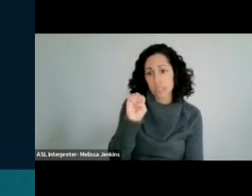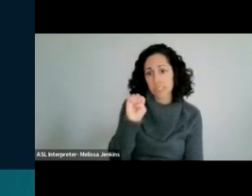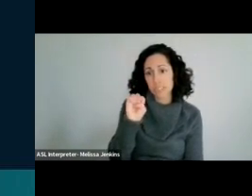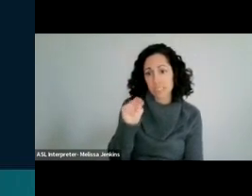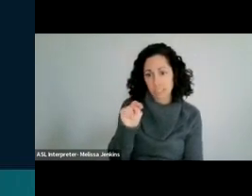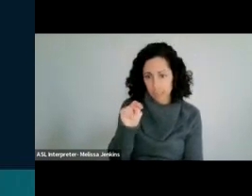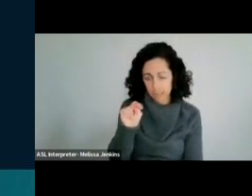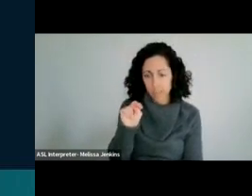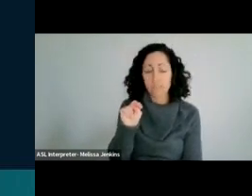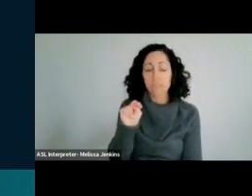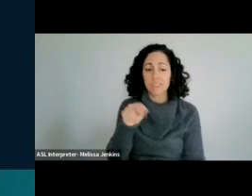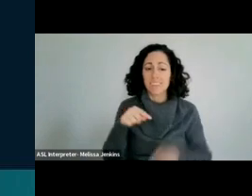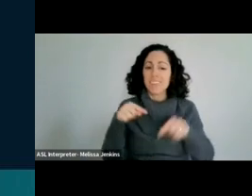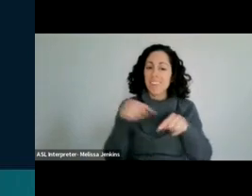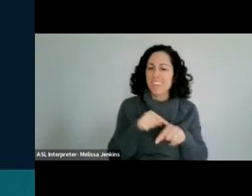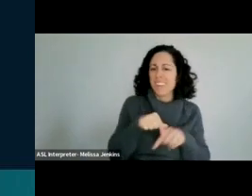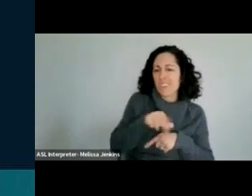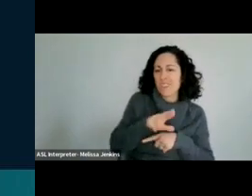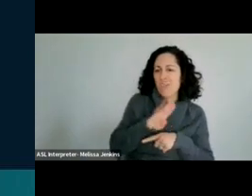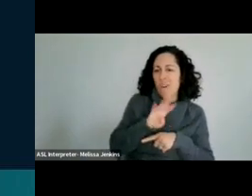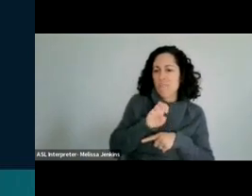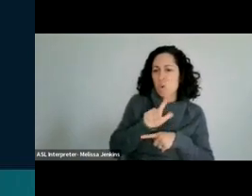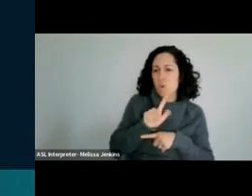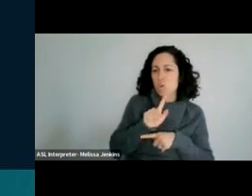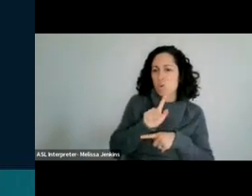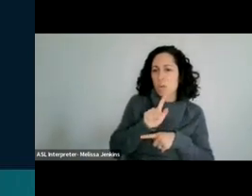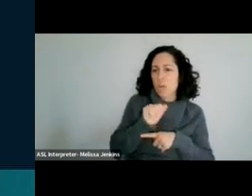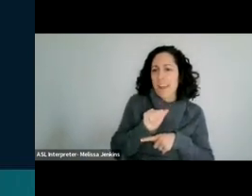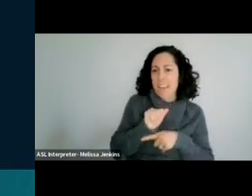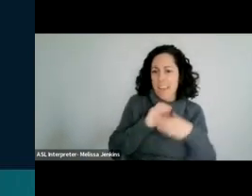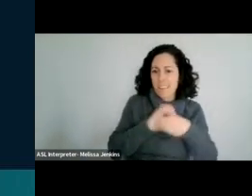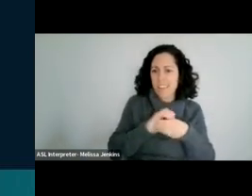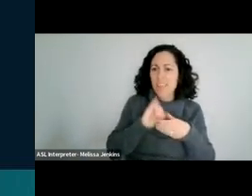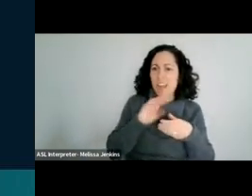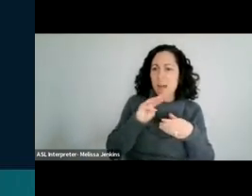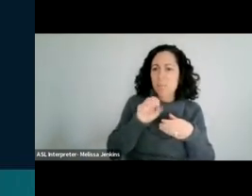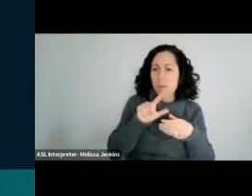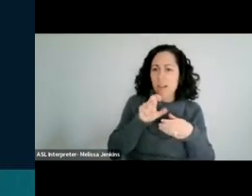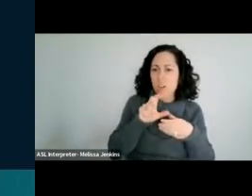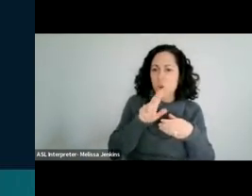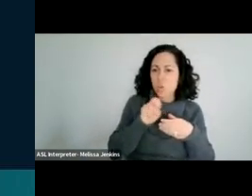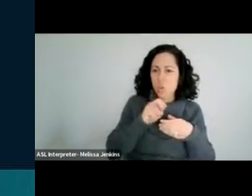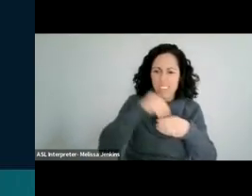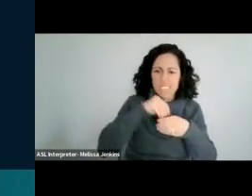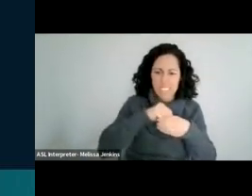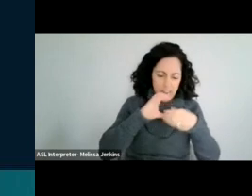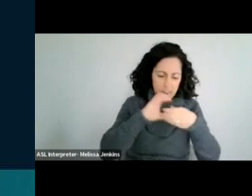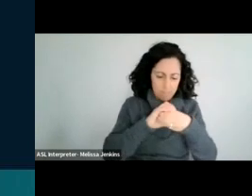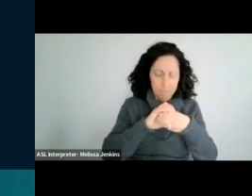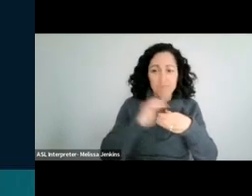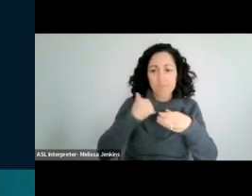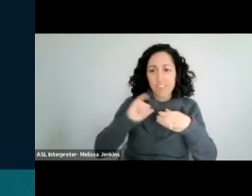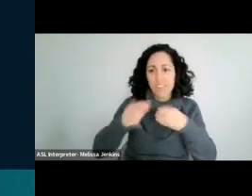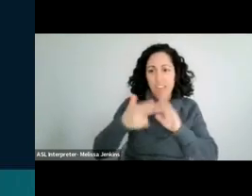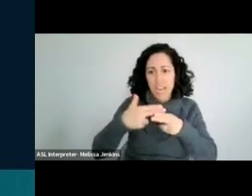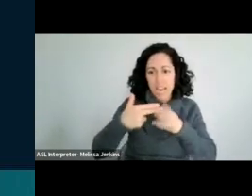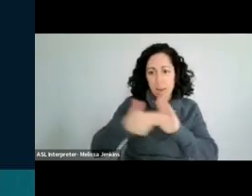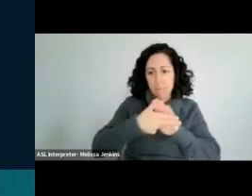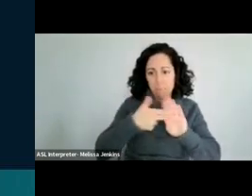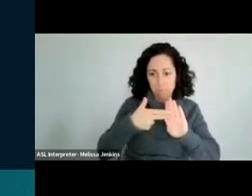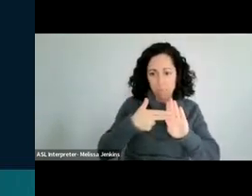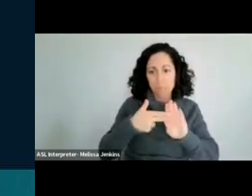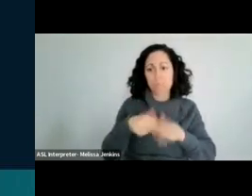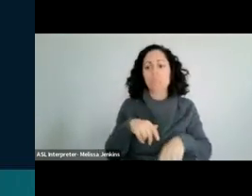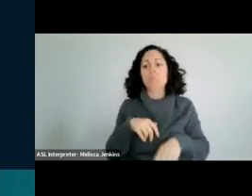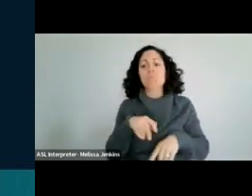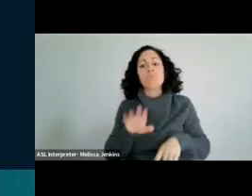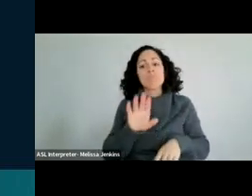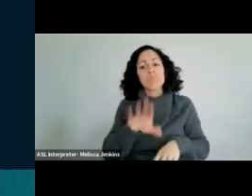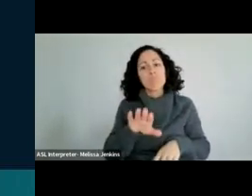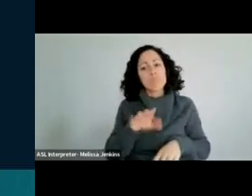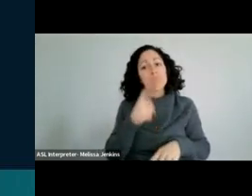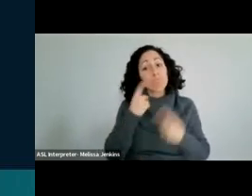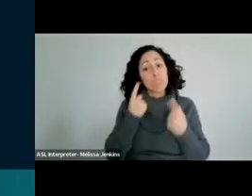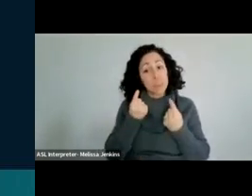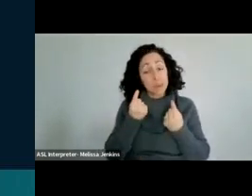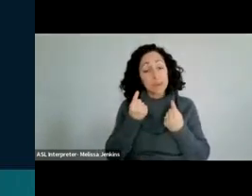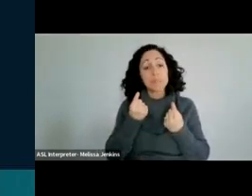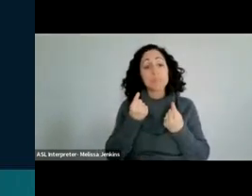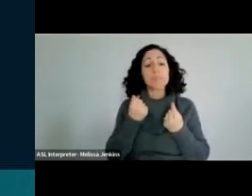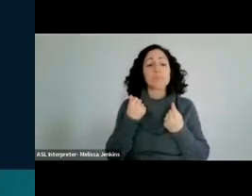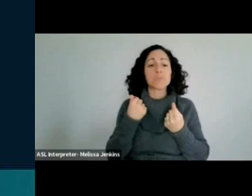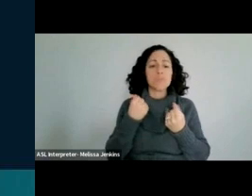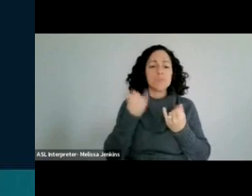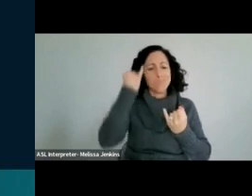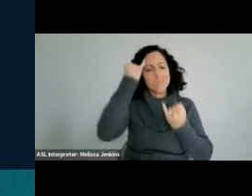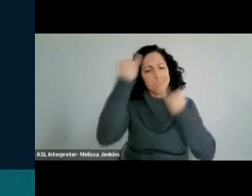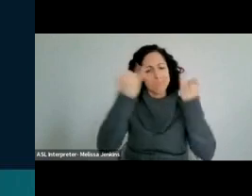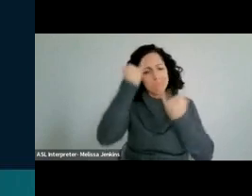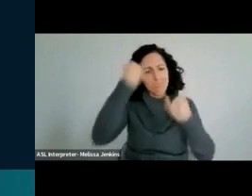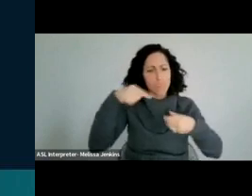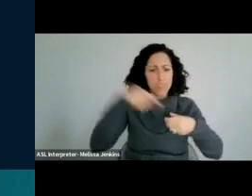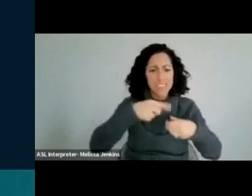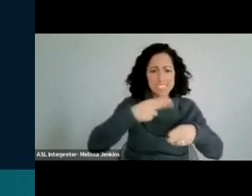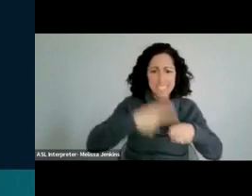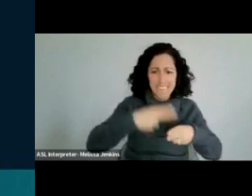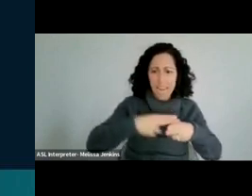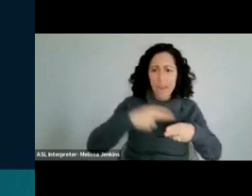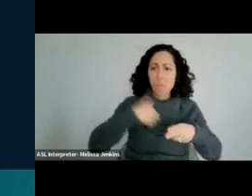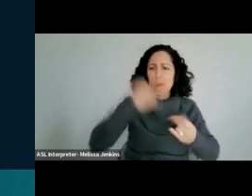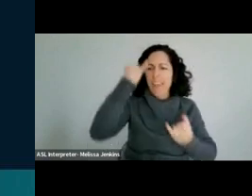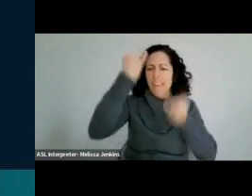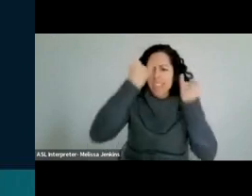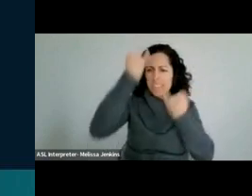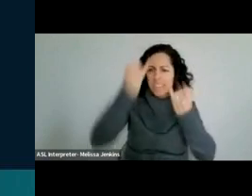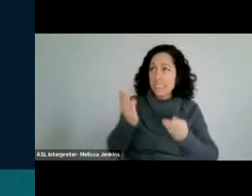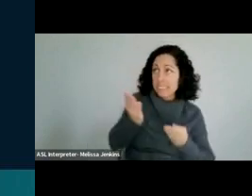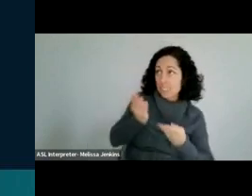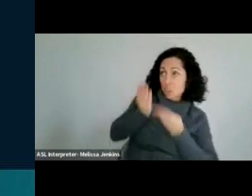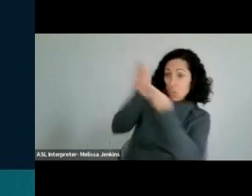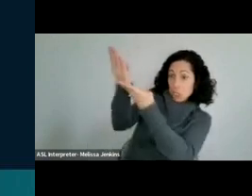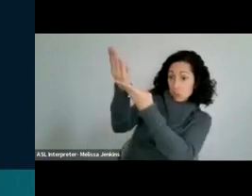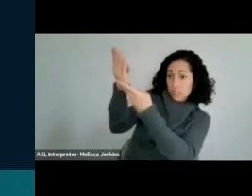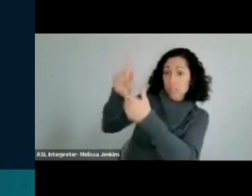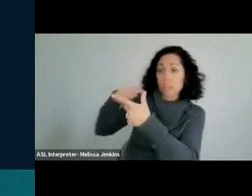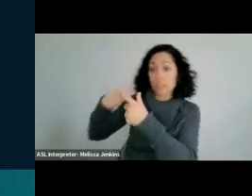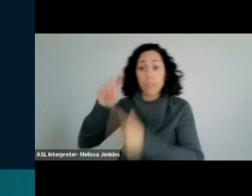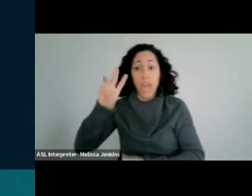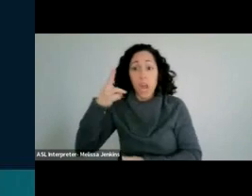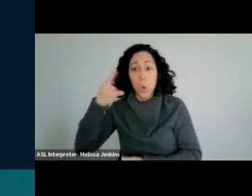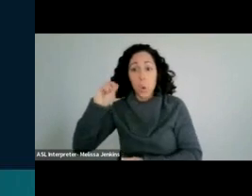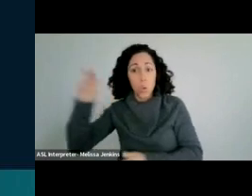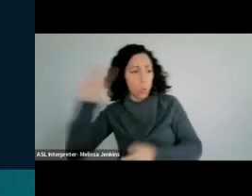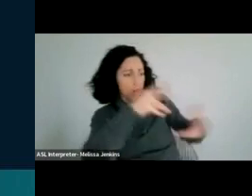What happens is we provide suggestions for this International Nonproprietary Name and WHO give their approval.